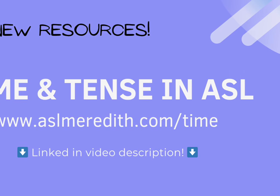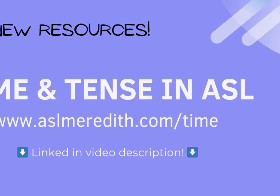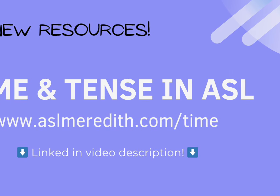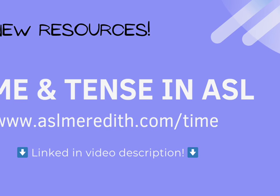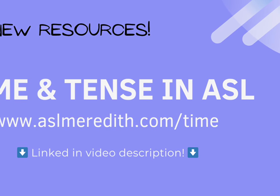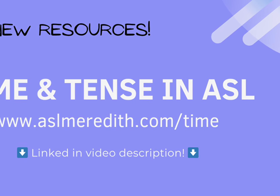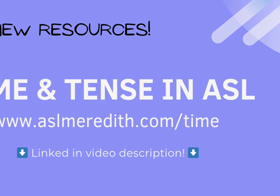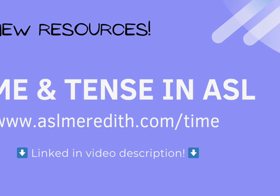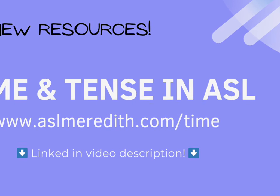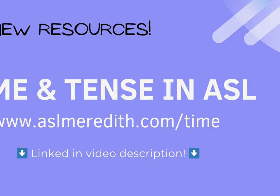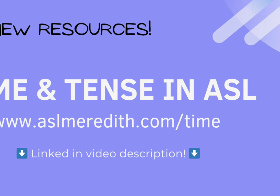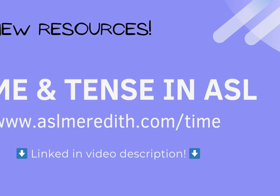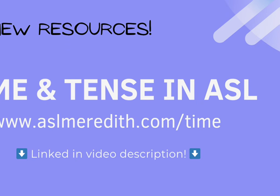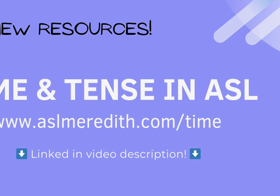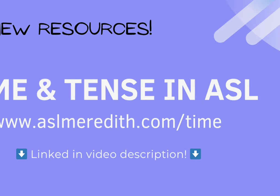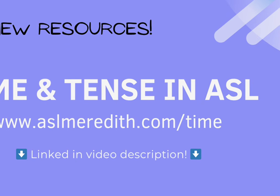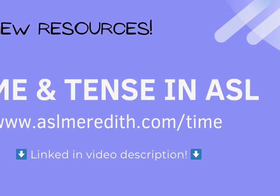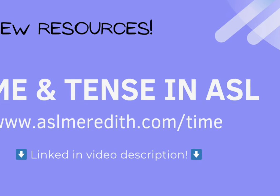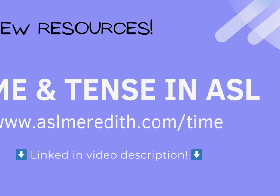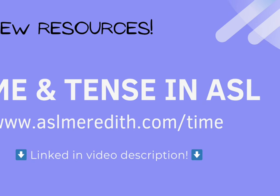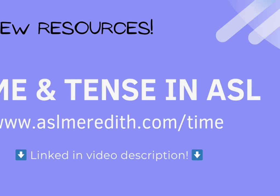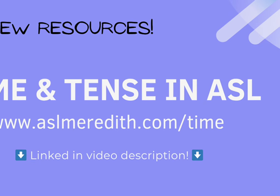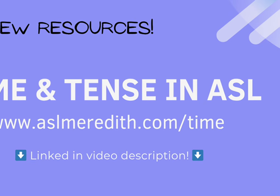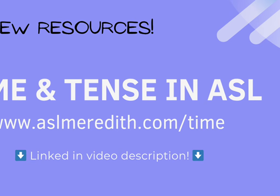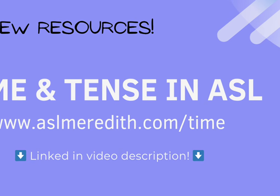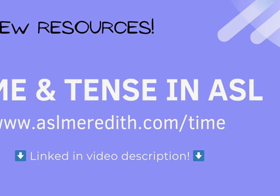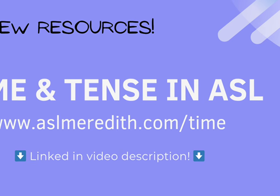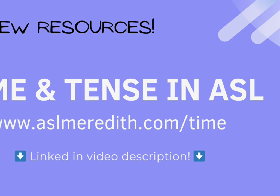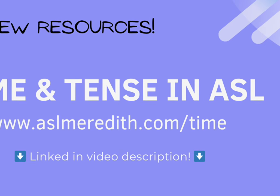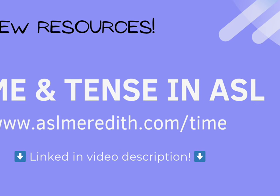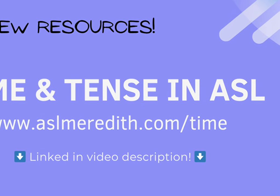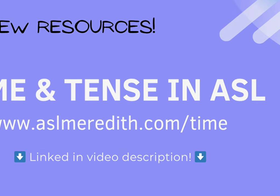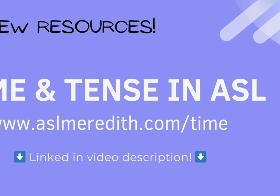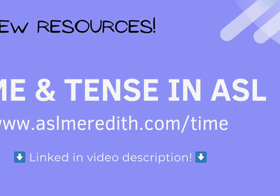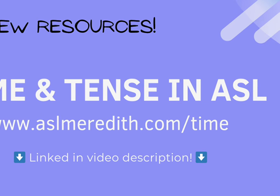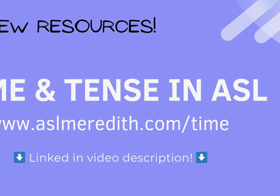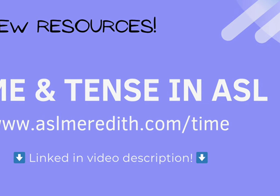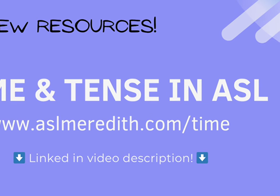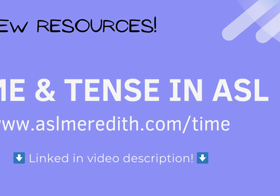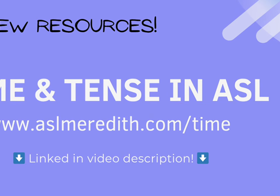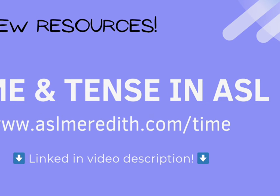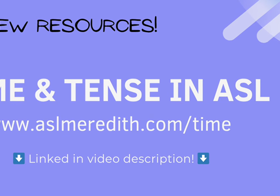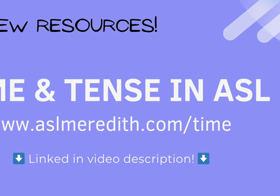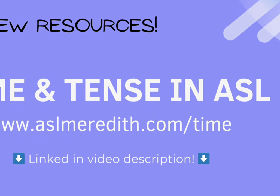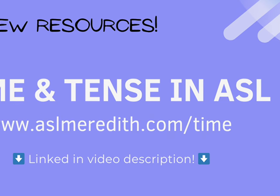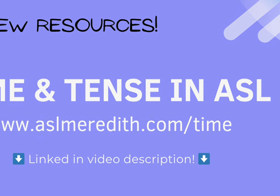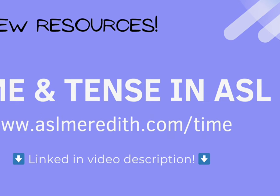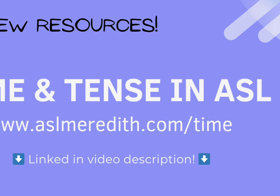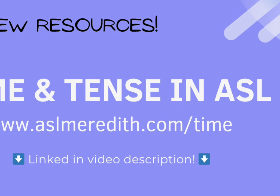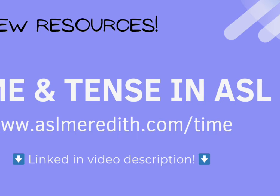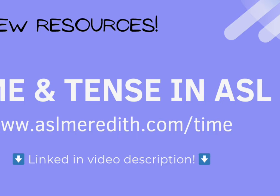Want to learn more about time and tense? Visit ASLmeredith.com/time